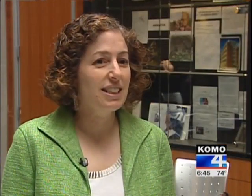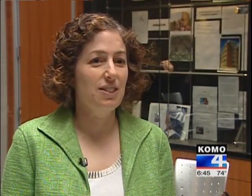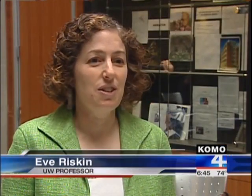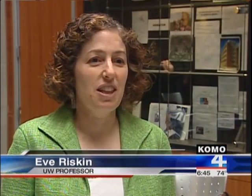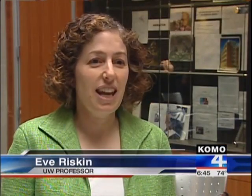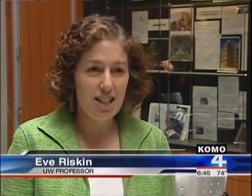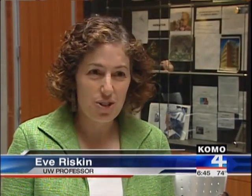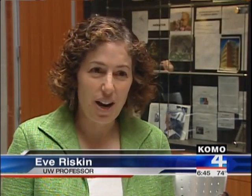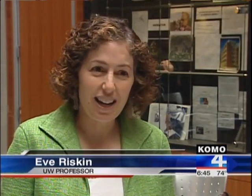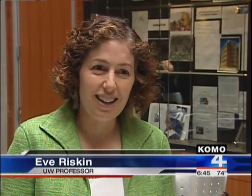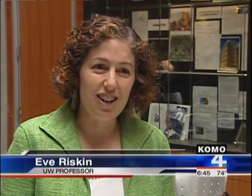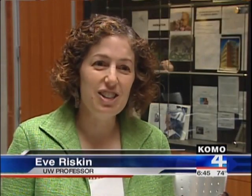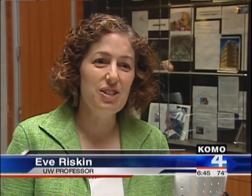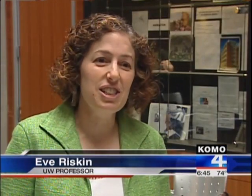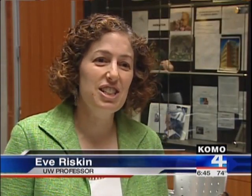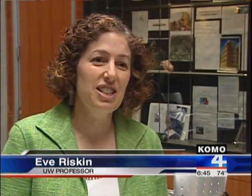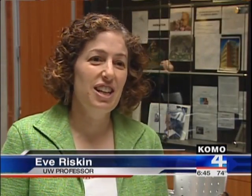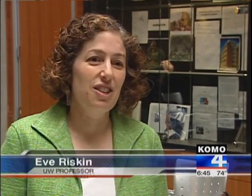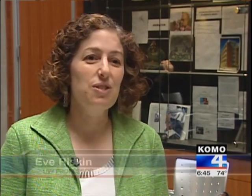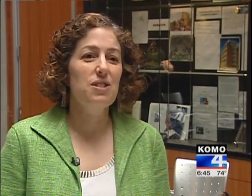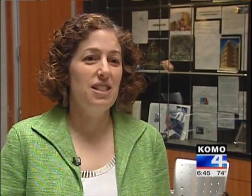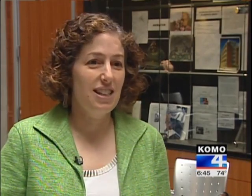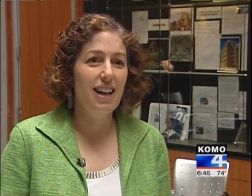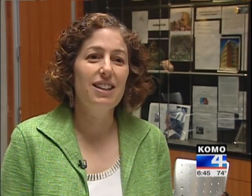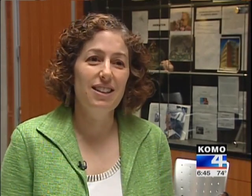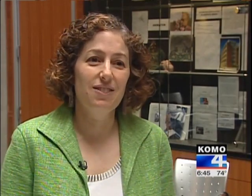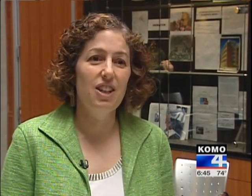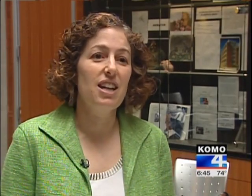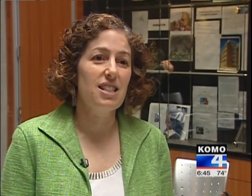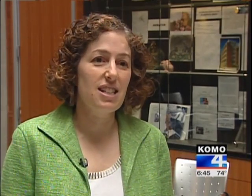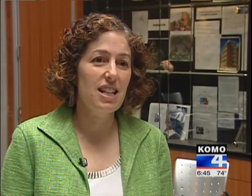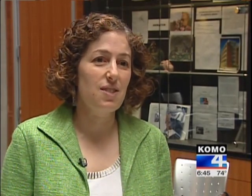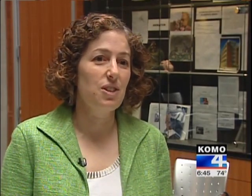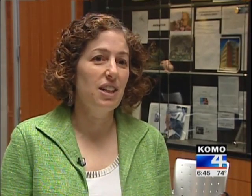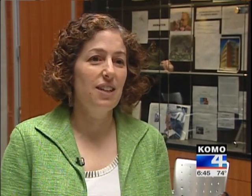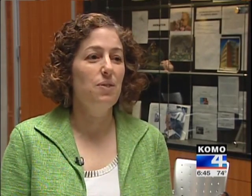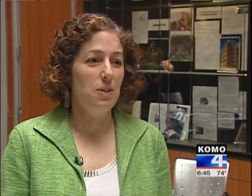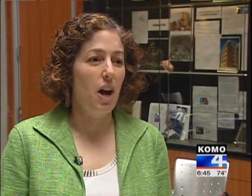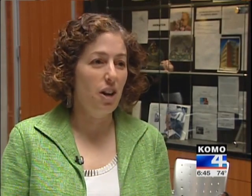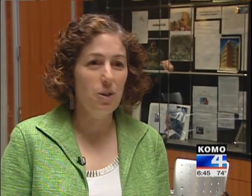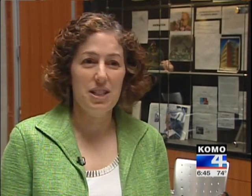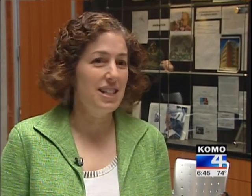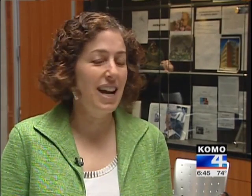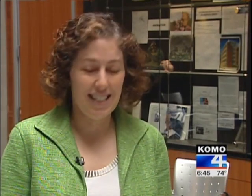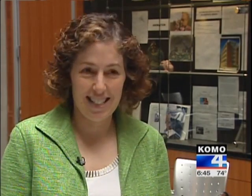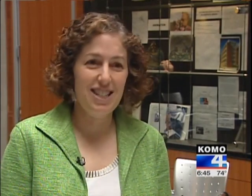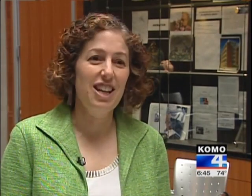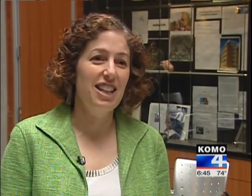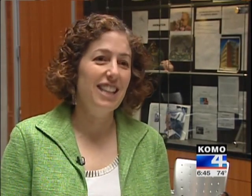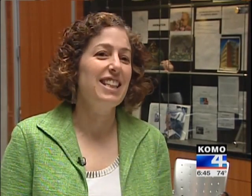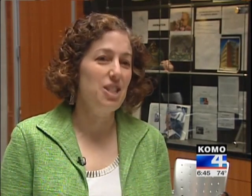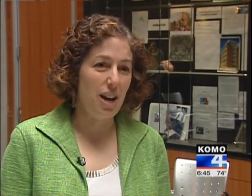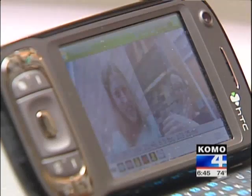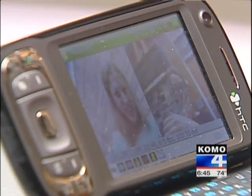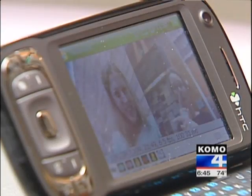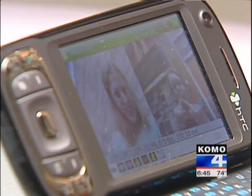[Eve Riskin, Professor] The LaserDisc or the 8-track cartridge, those were not successful. And our goal is not to design the next 8-track.